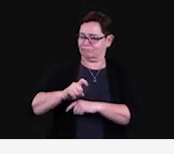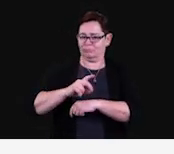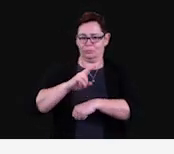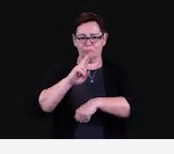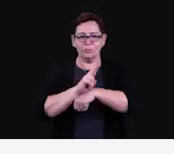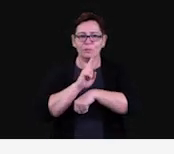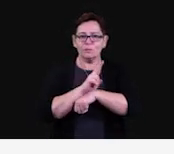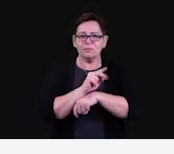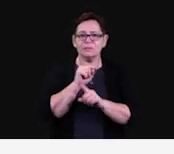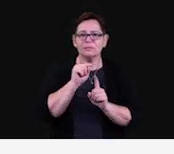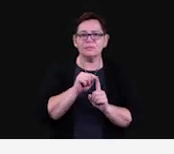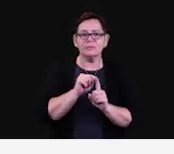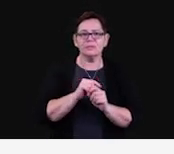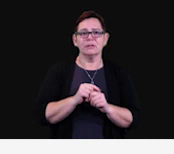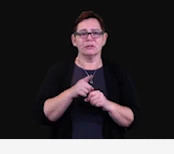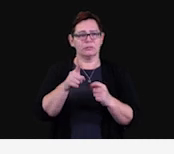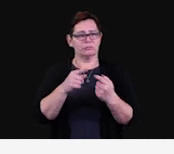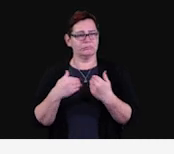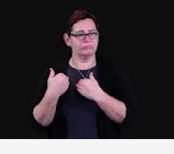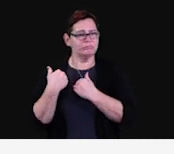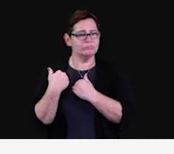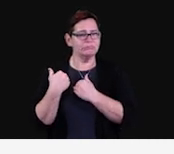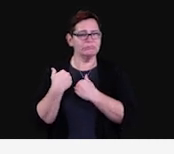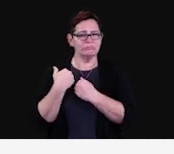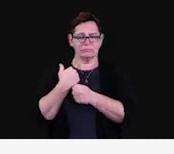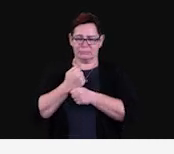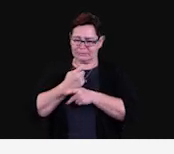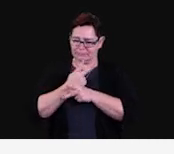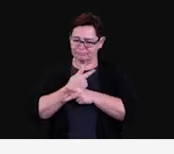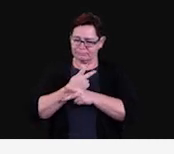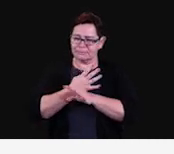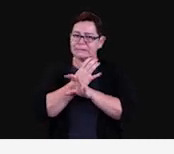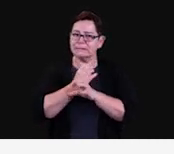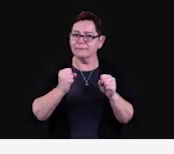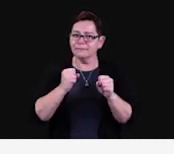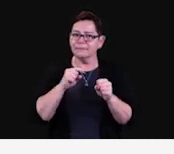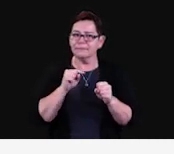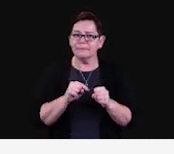If your SIN gets into the wrong hands, it could lead to fraud or even identity theft.